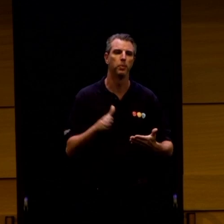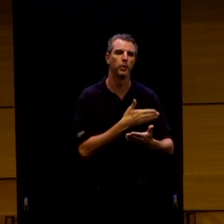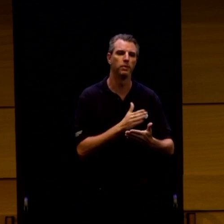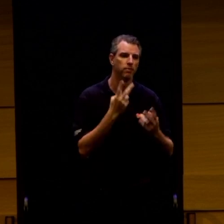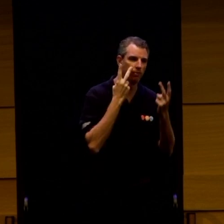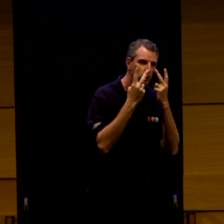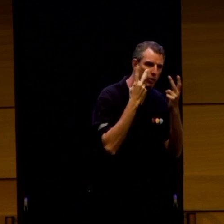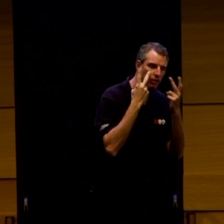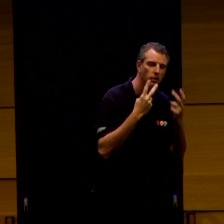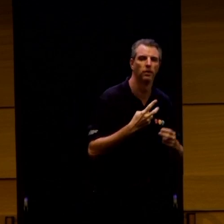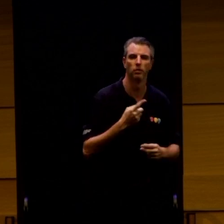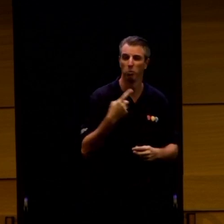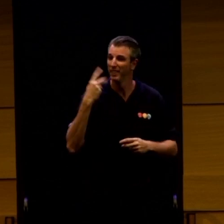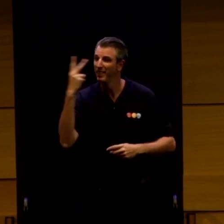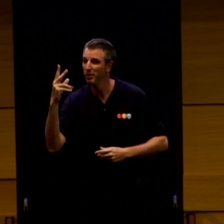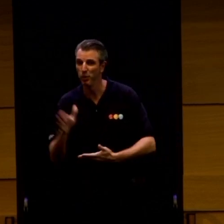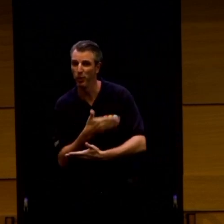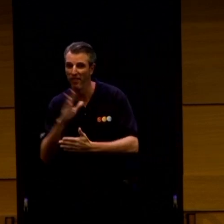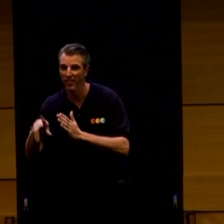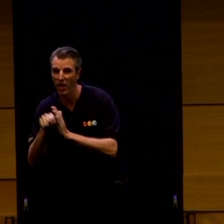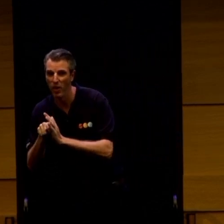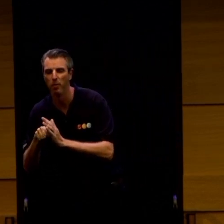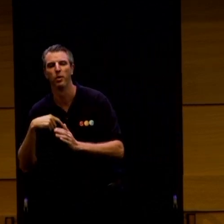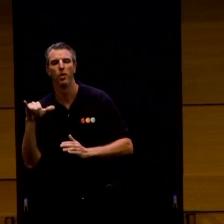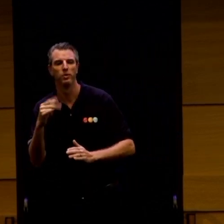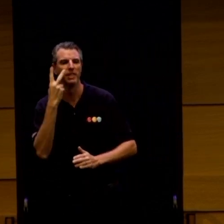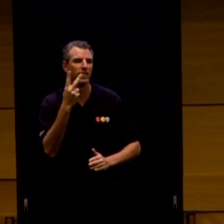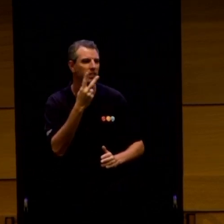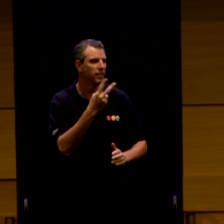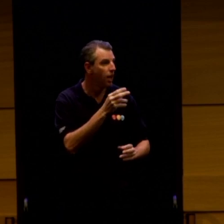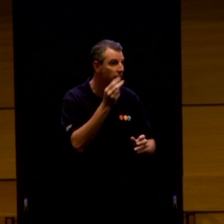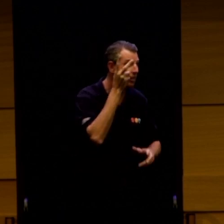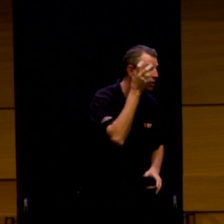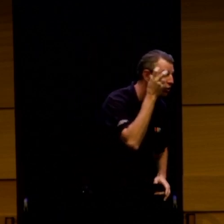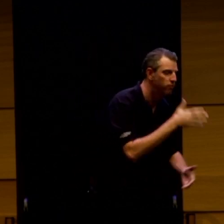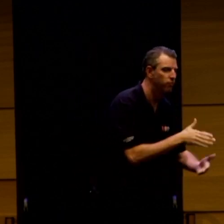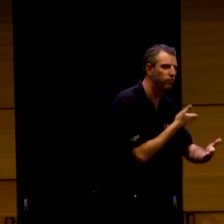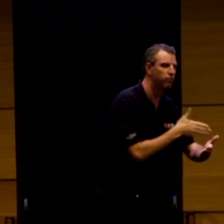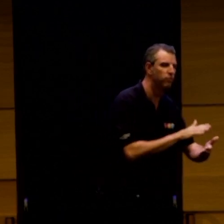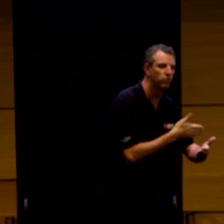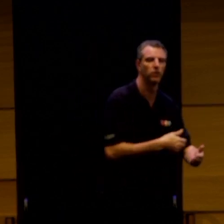Music can be visual, like music videos. We can see or hear music.